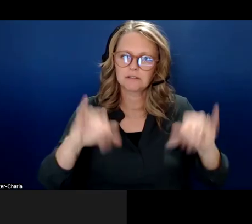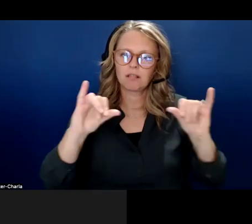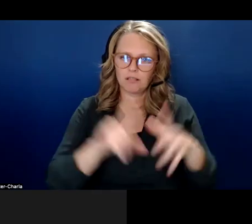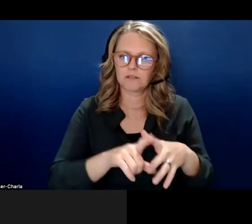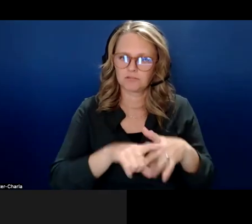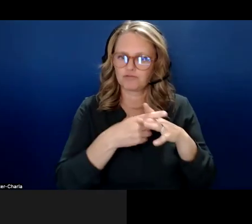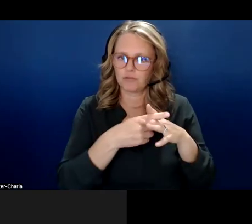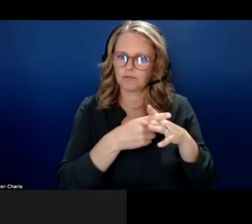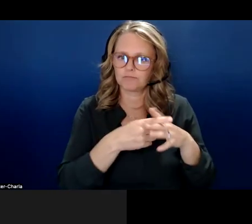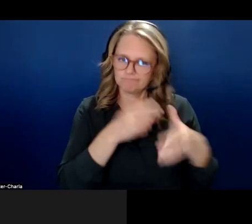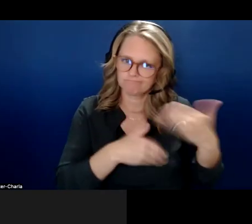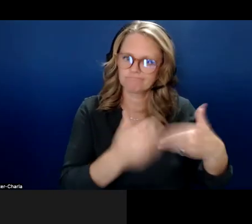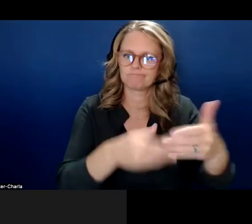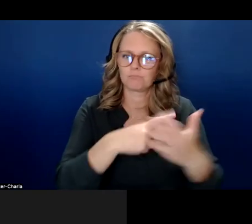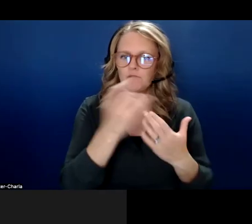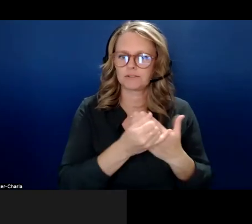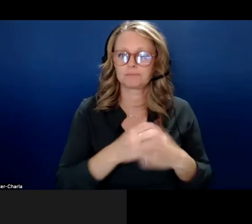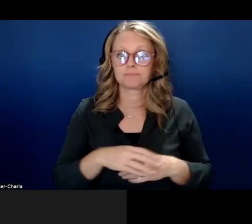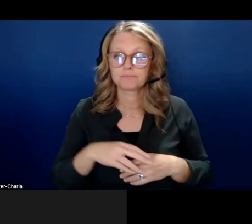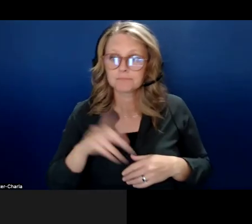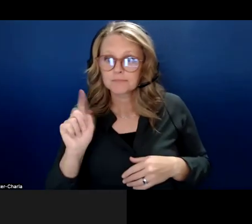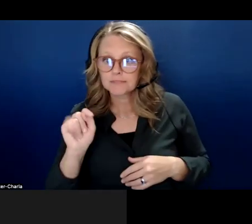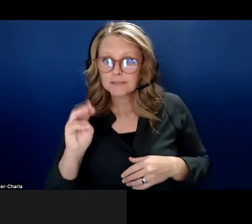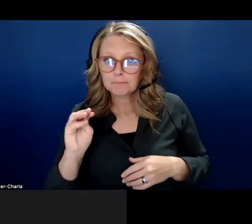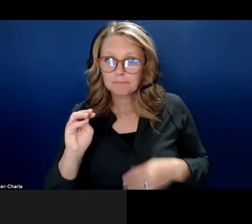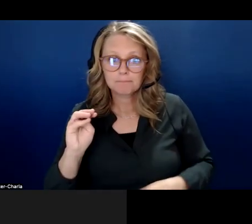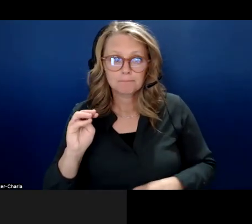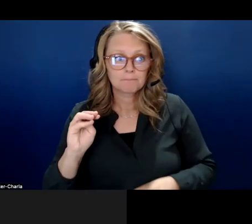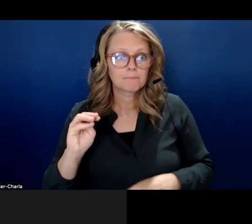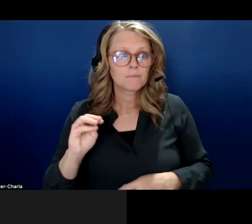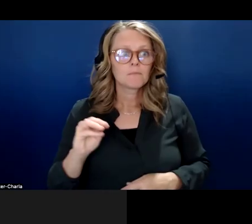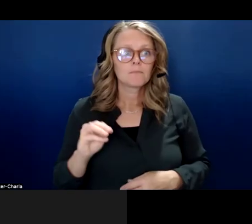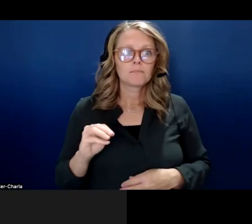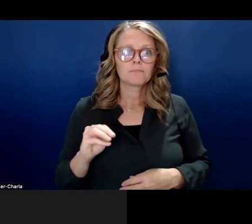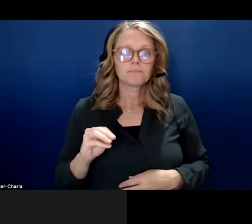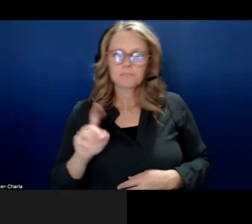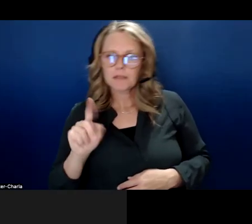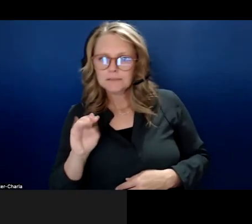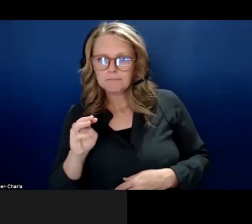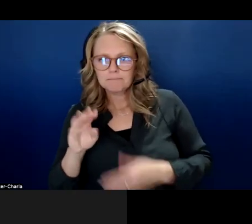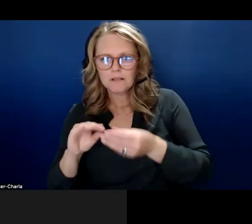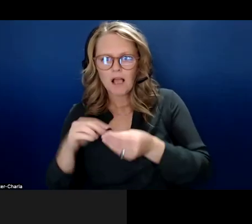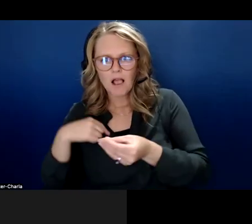Yes, Tim. There was one other comment that Dan had in the chat that I thought was valuable